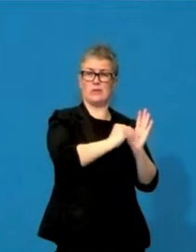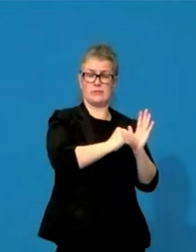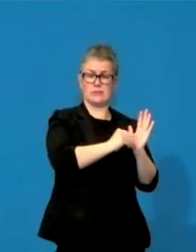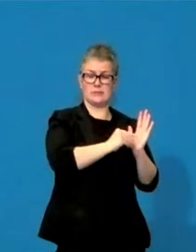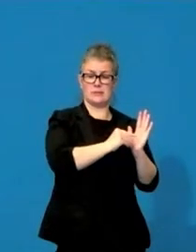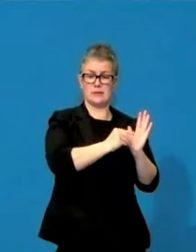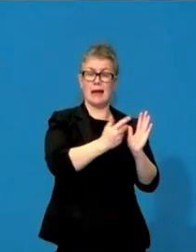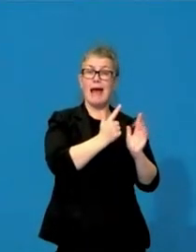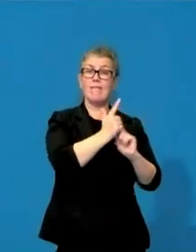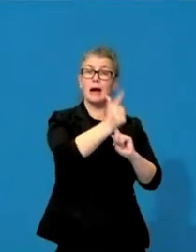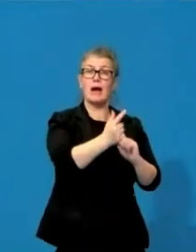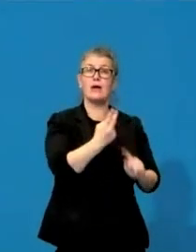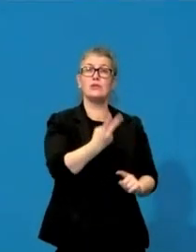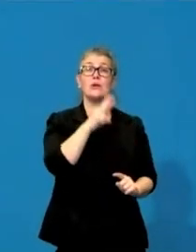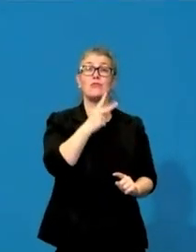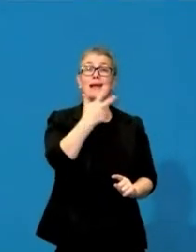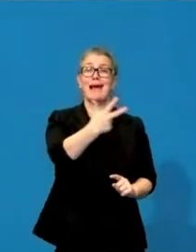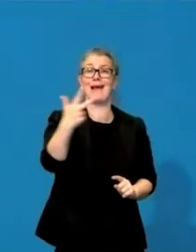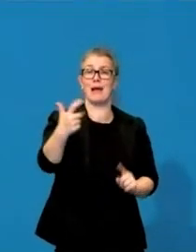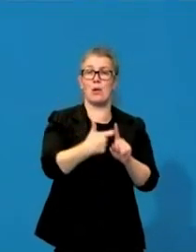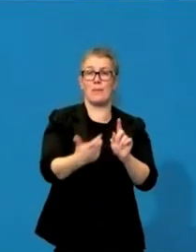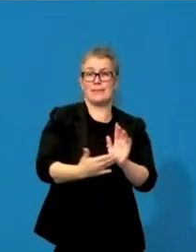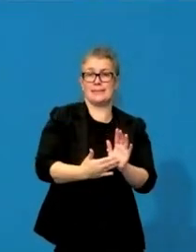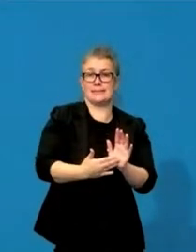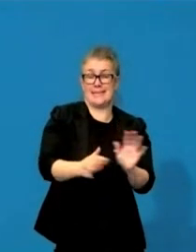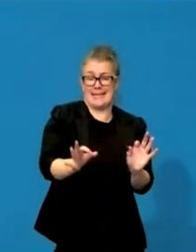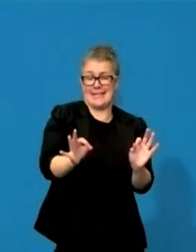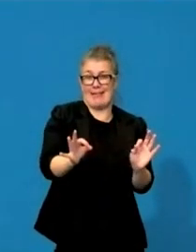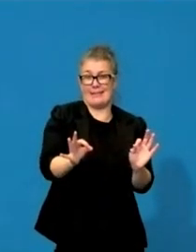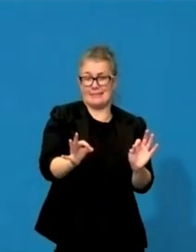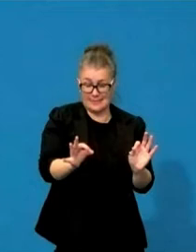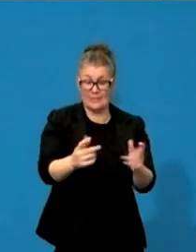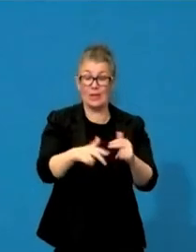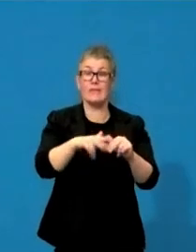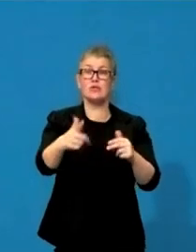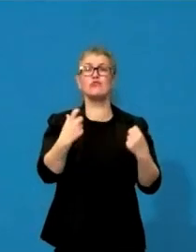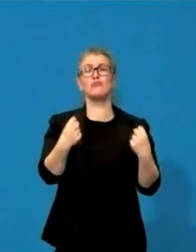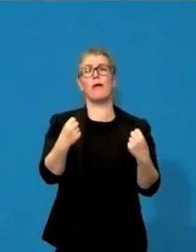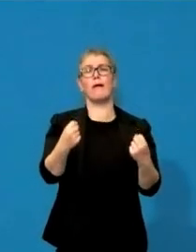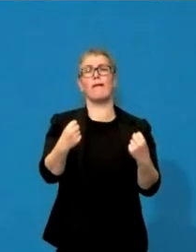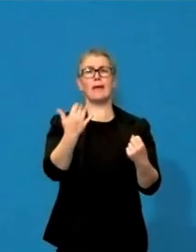288 kilometres to be exact. So if you was driving, how long would that take you?